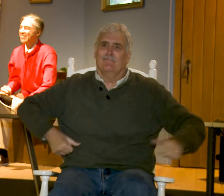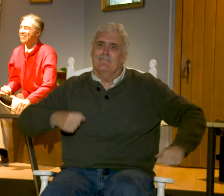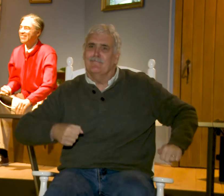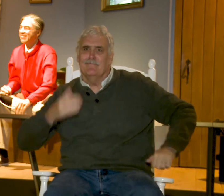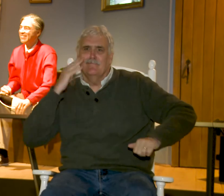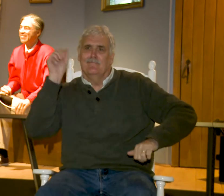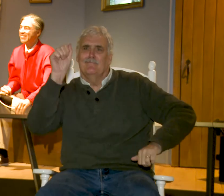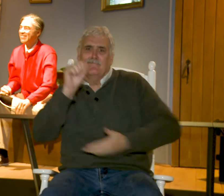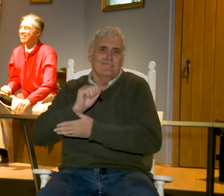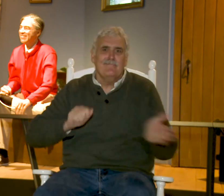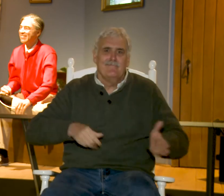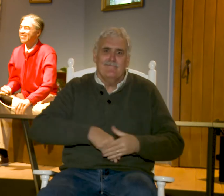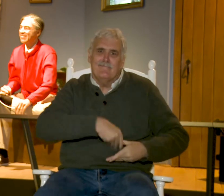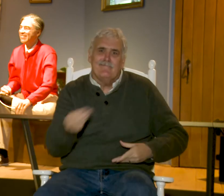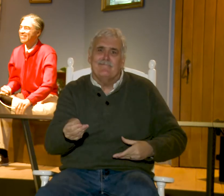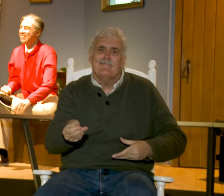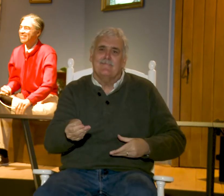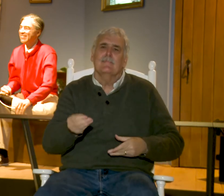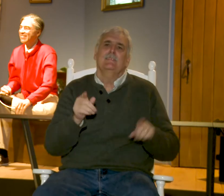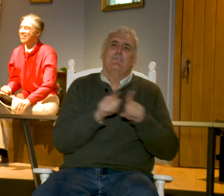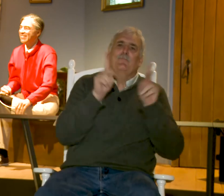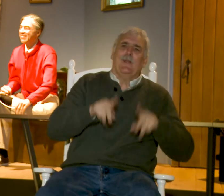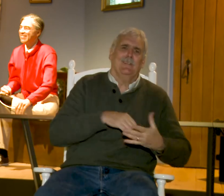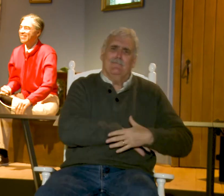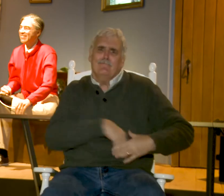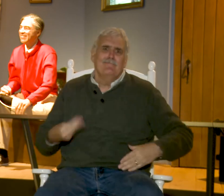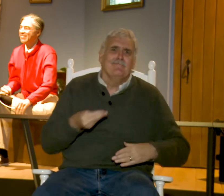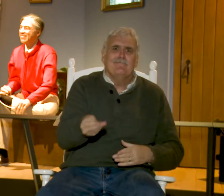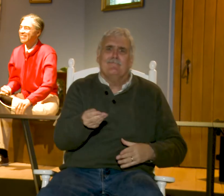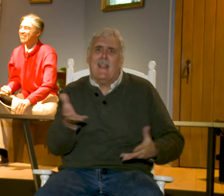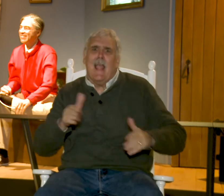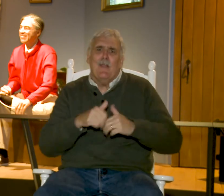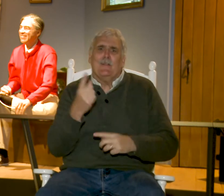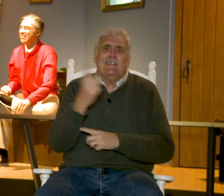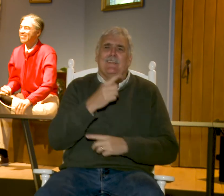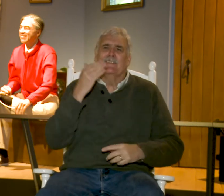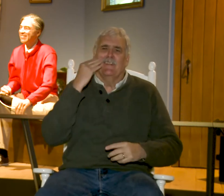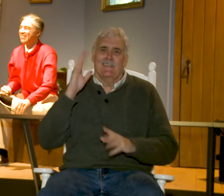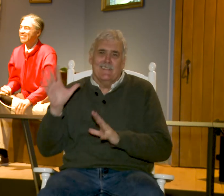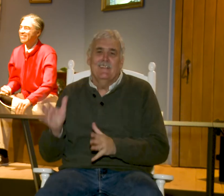different ASL actor with all of his mannerisms.